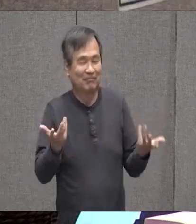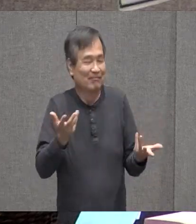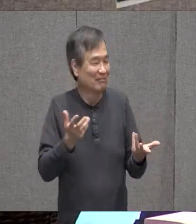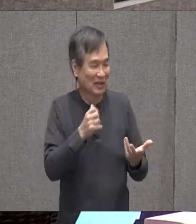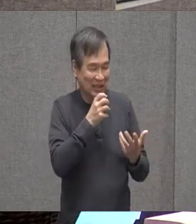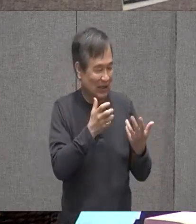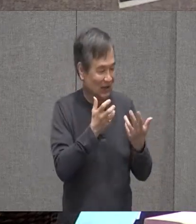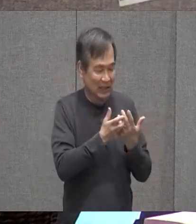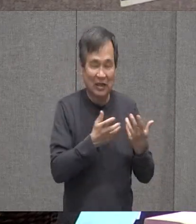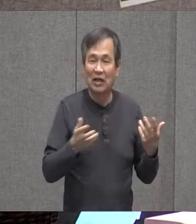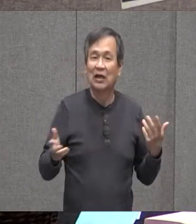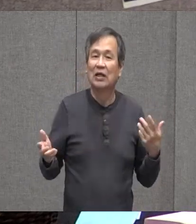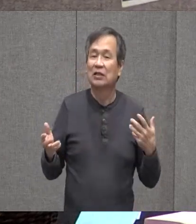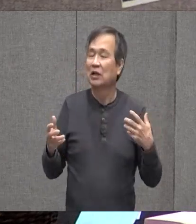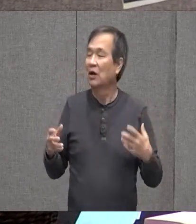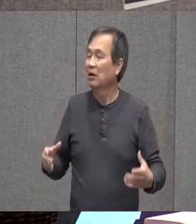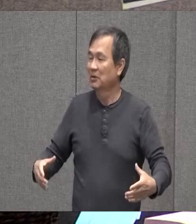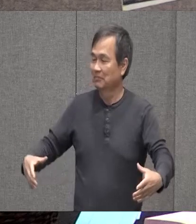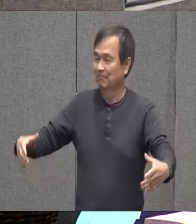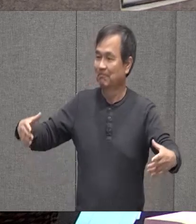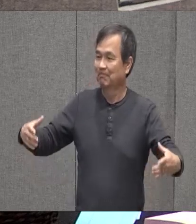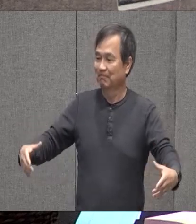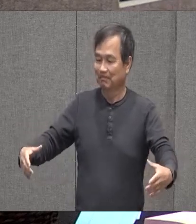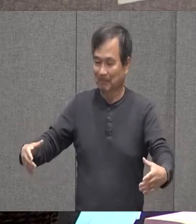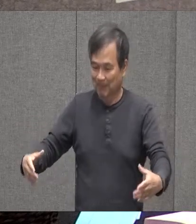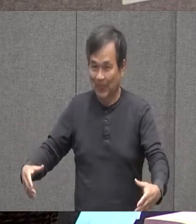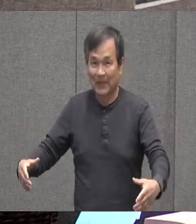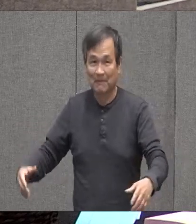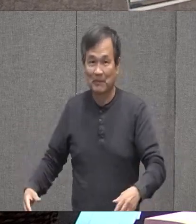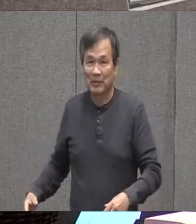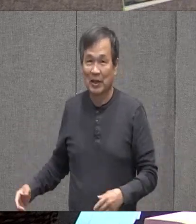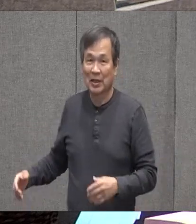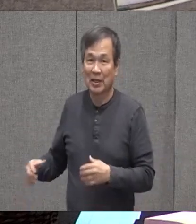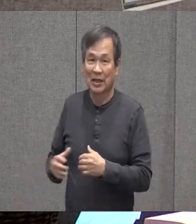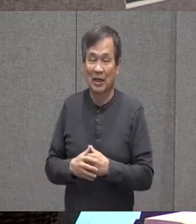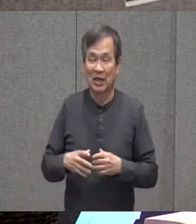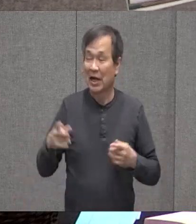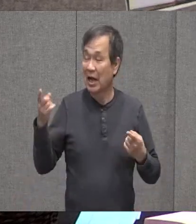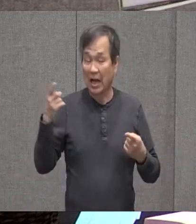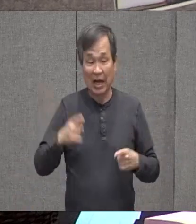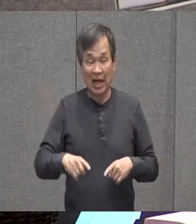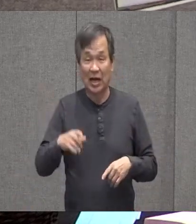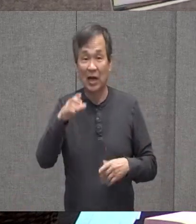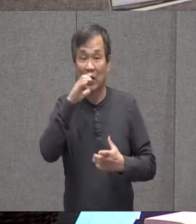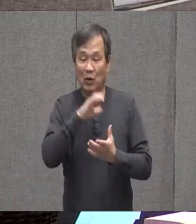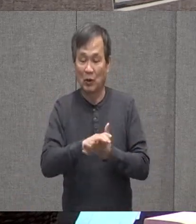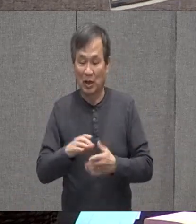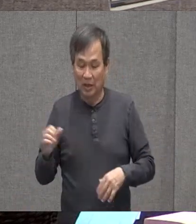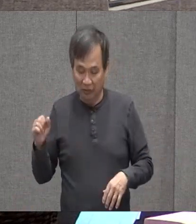As Mrs. Haktak leaned over to look into the pot, her hair pin, the only one she owned,